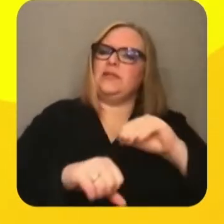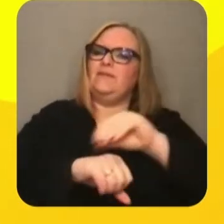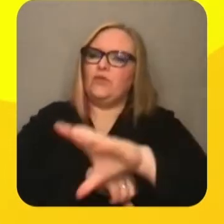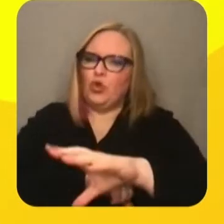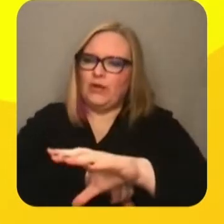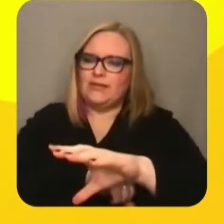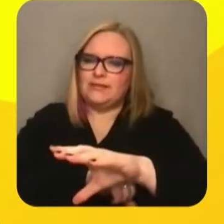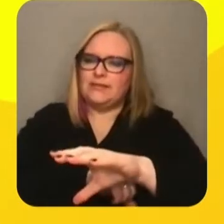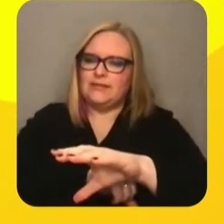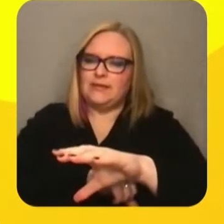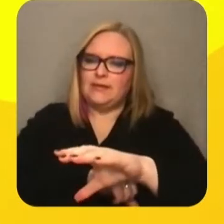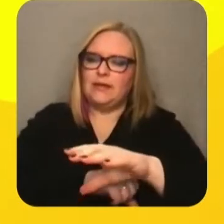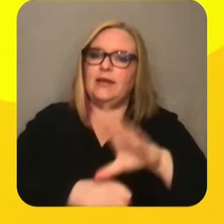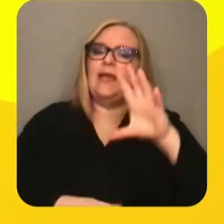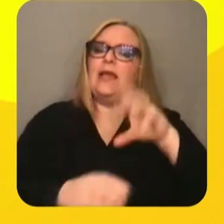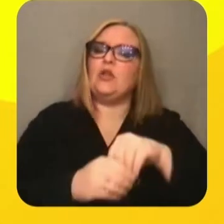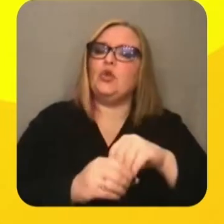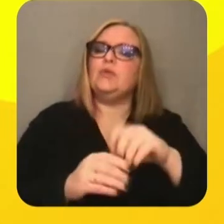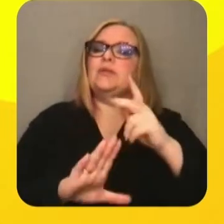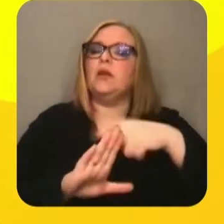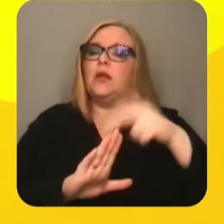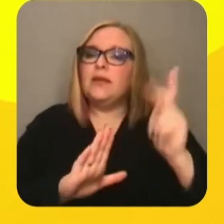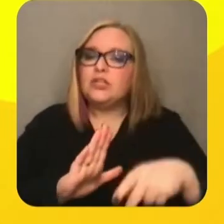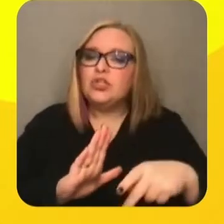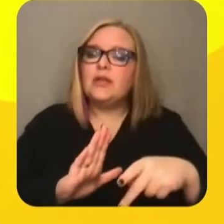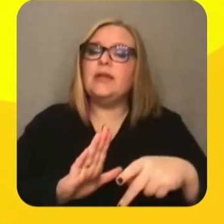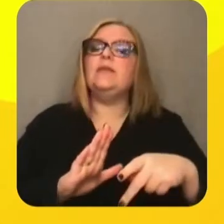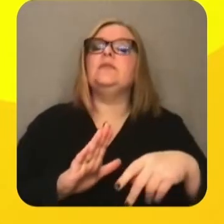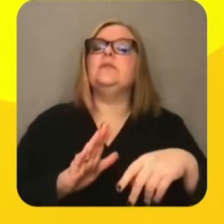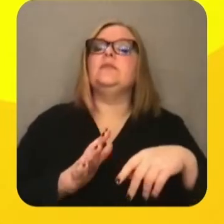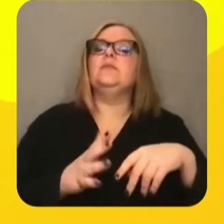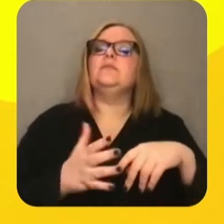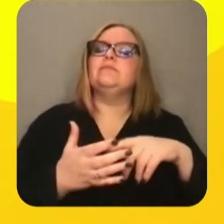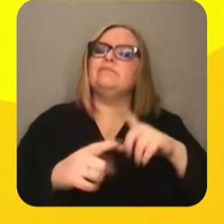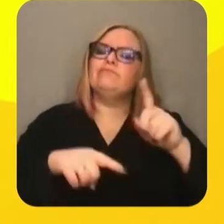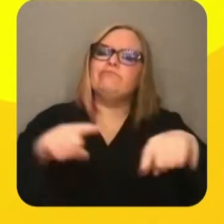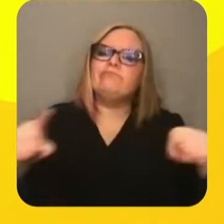a range of initiatives and programs that all have this overarching